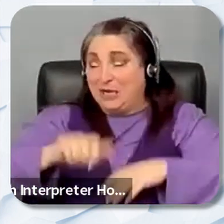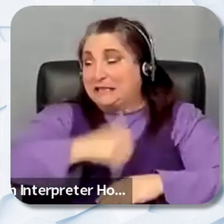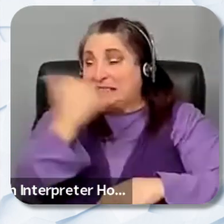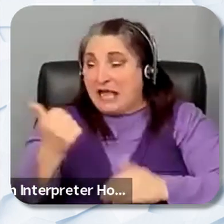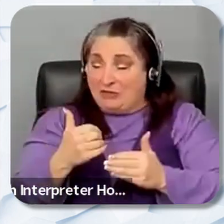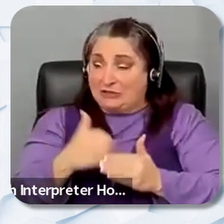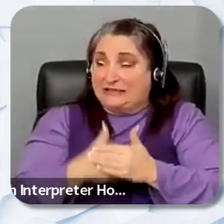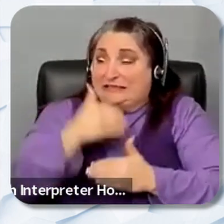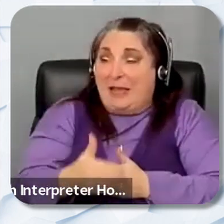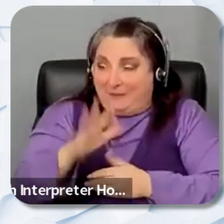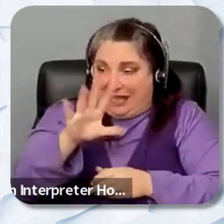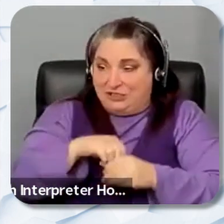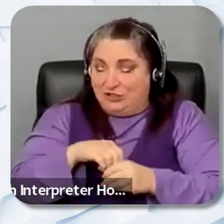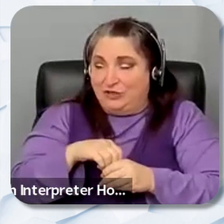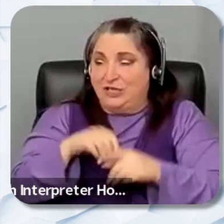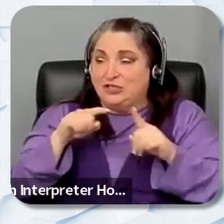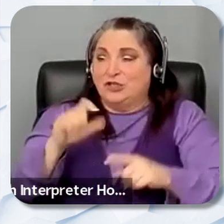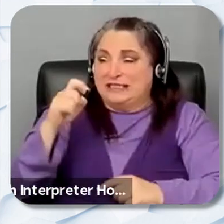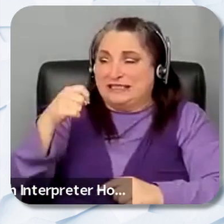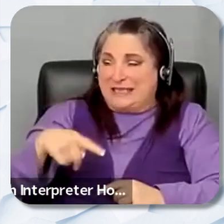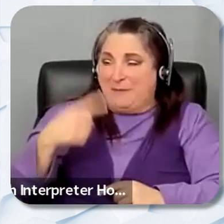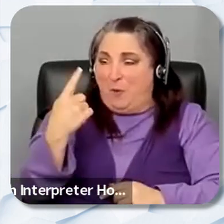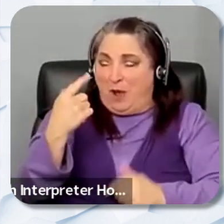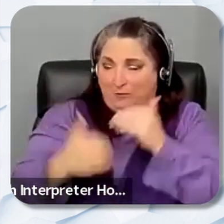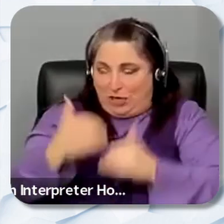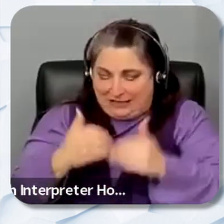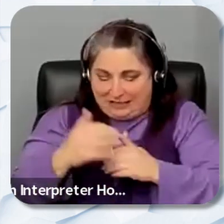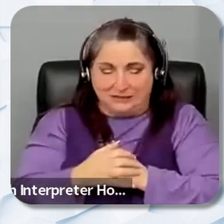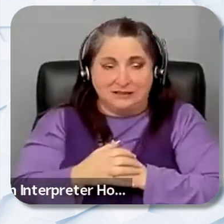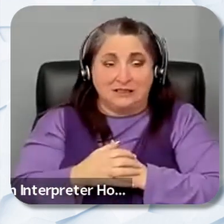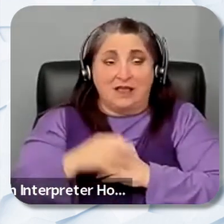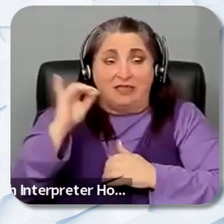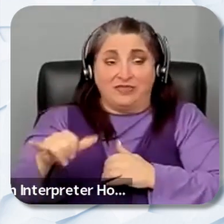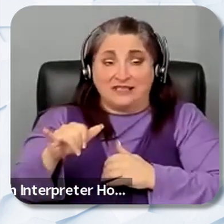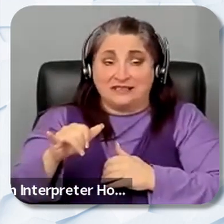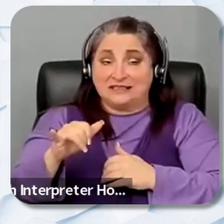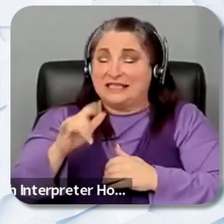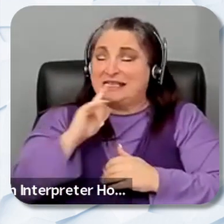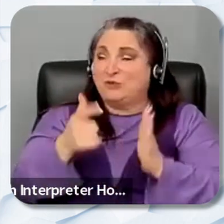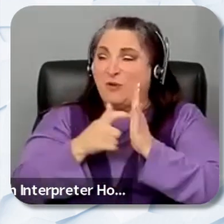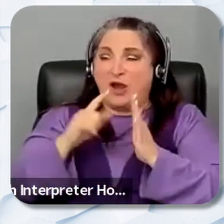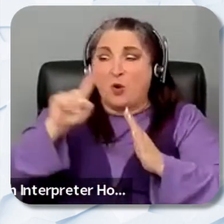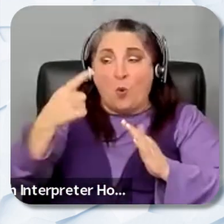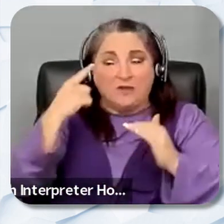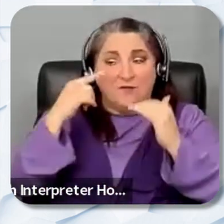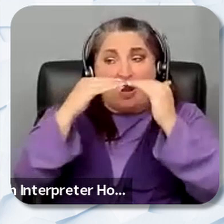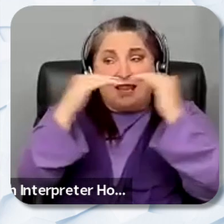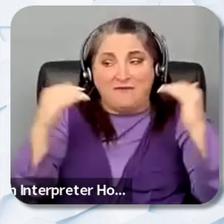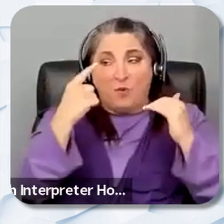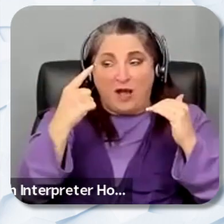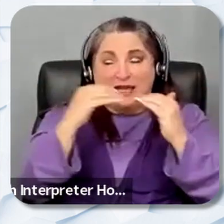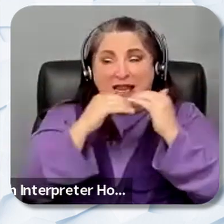in the CIM Step 1 process, and this is required only for Level 1 and Level 2 LEAs who did